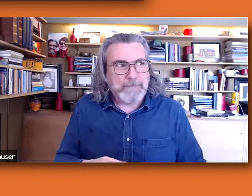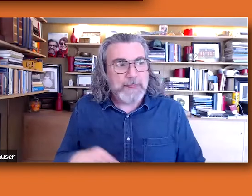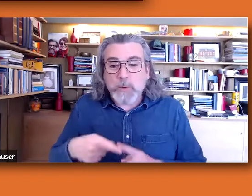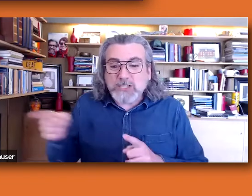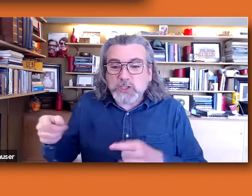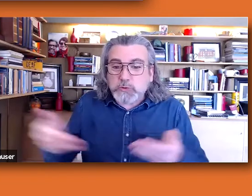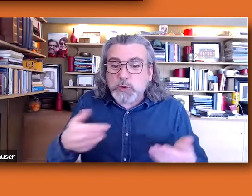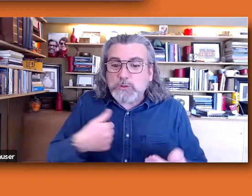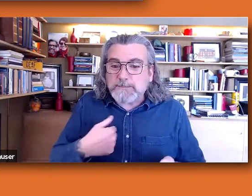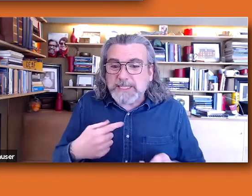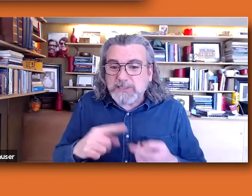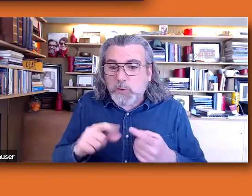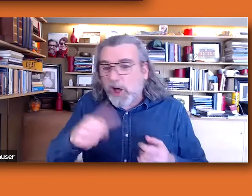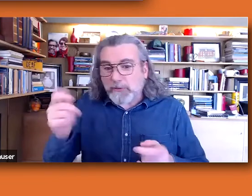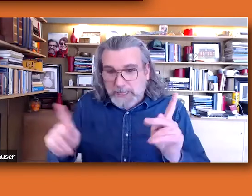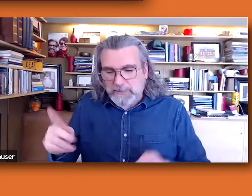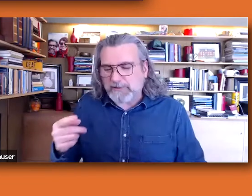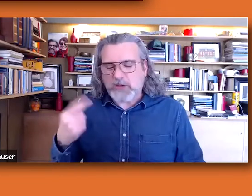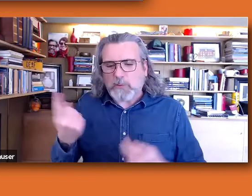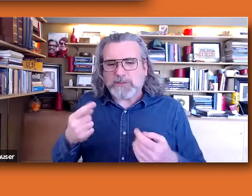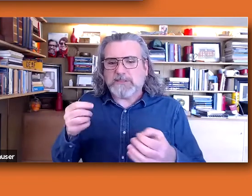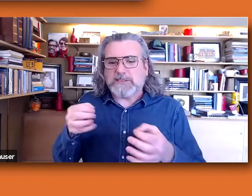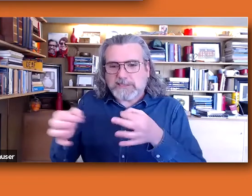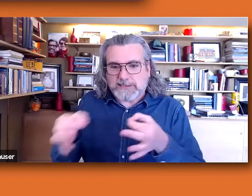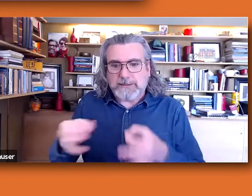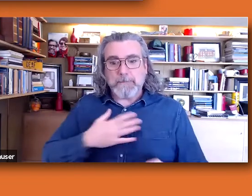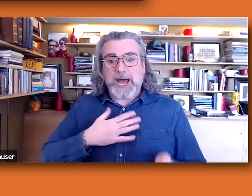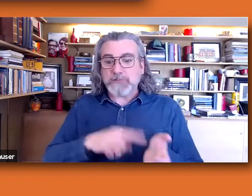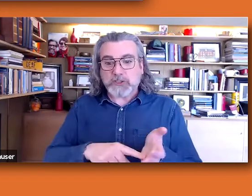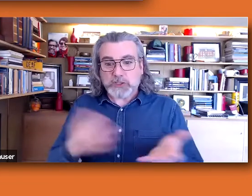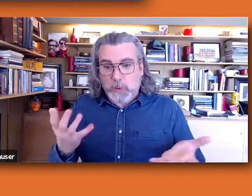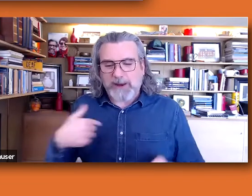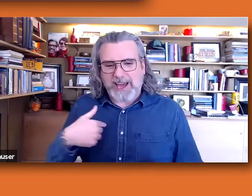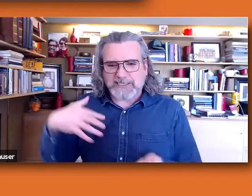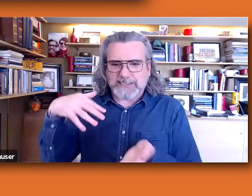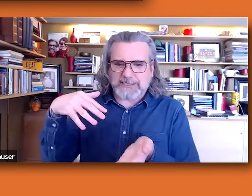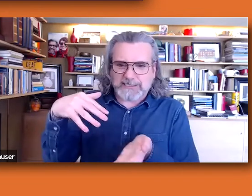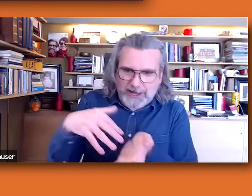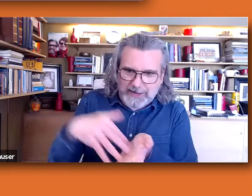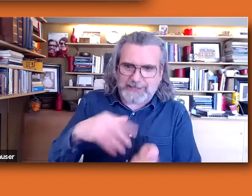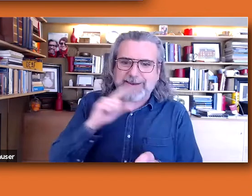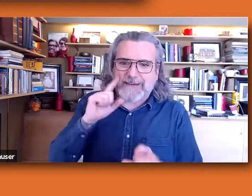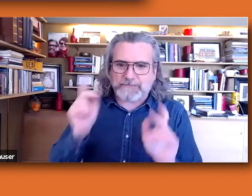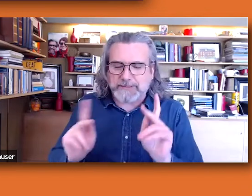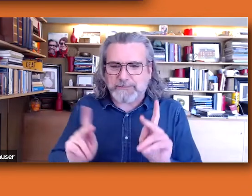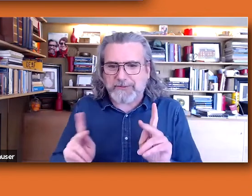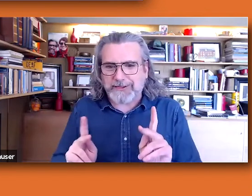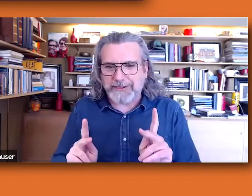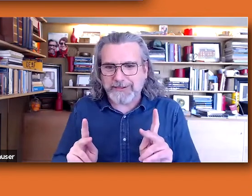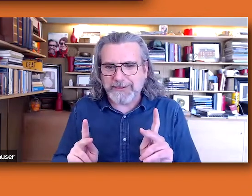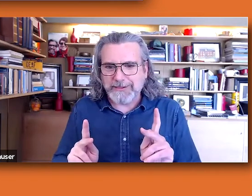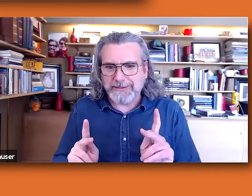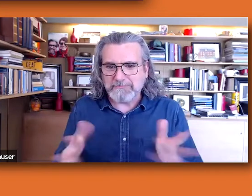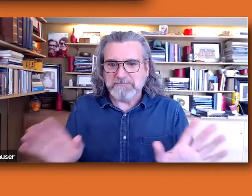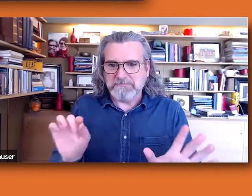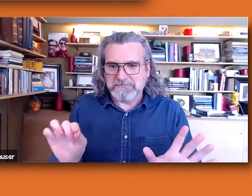It wasn't worth doing research with deaf people. And any time that they explained my research to other people,